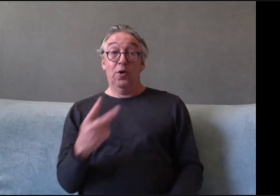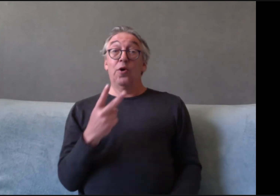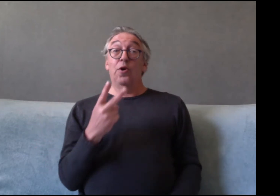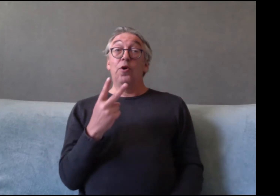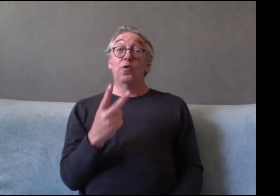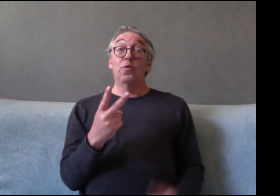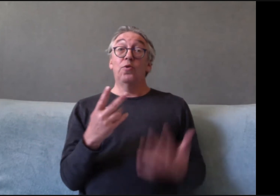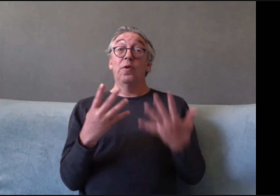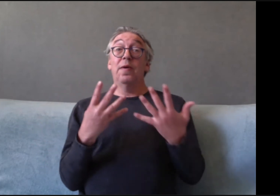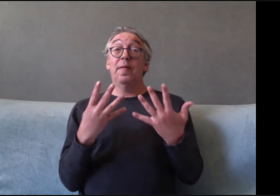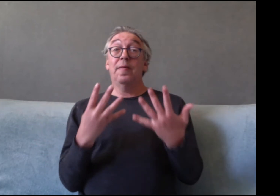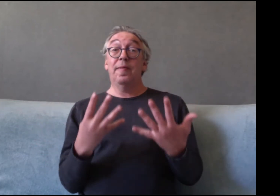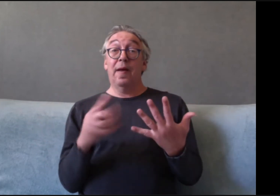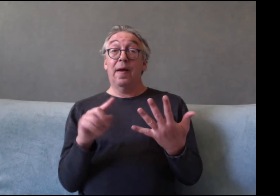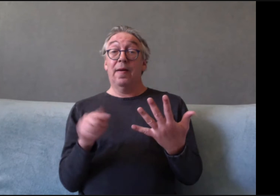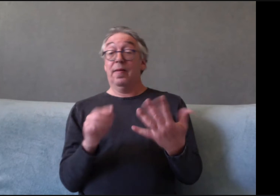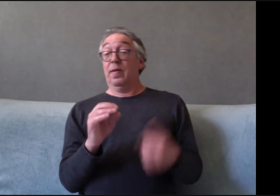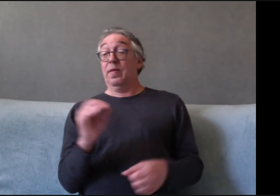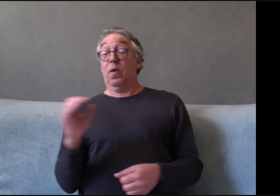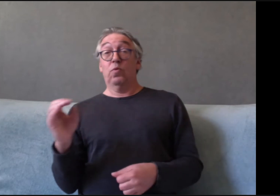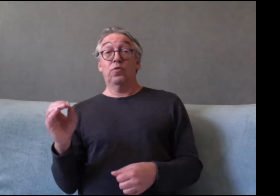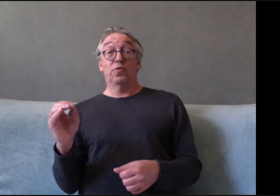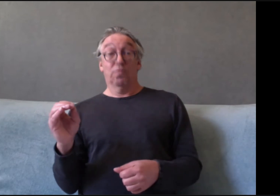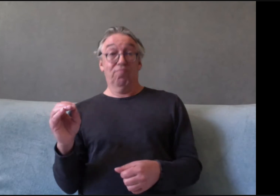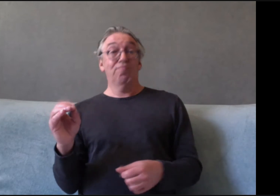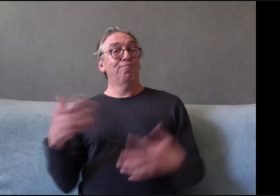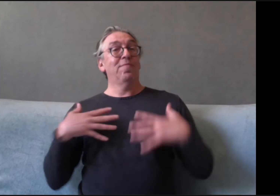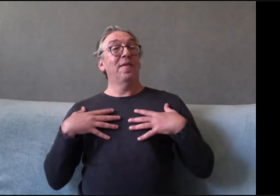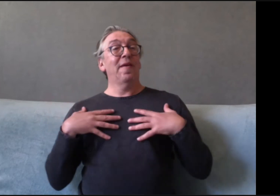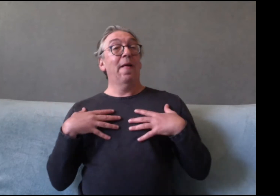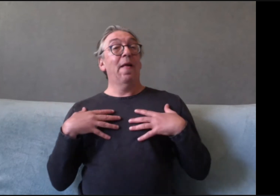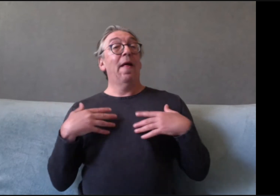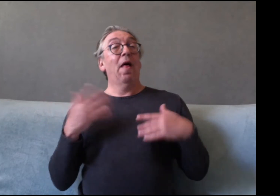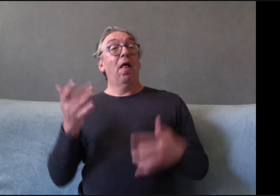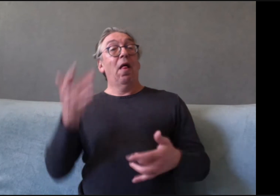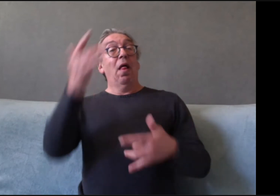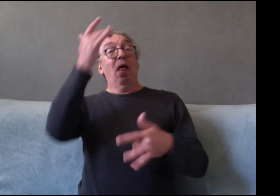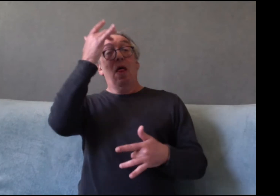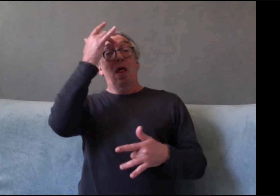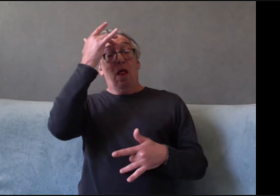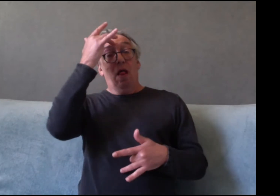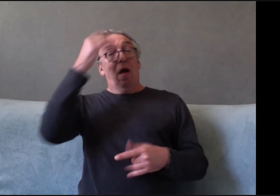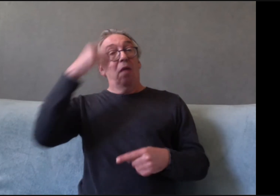This is the official data. But we don't have it about disability.